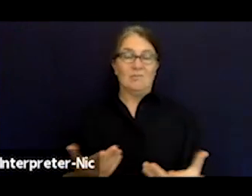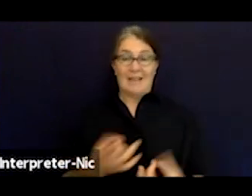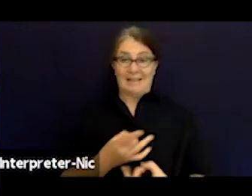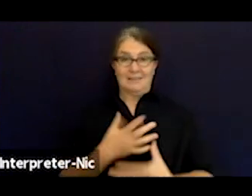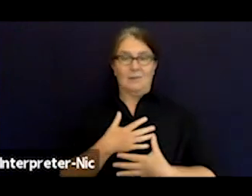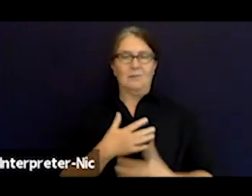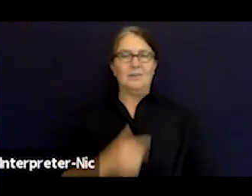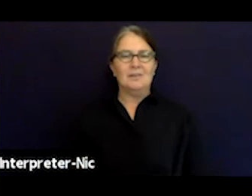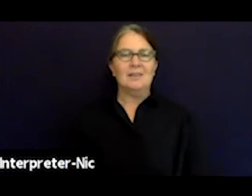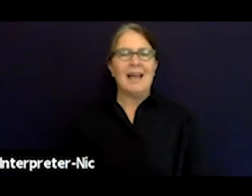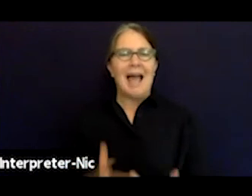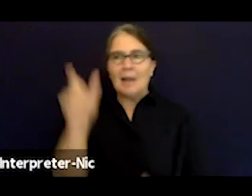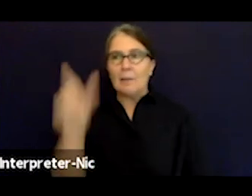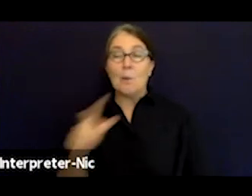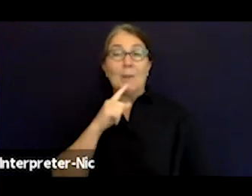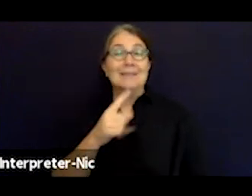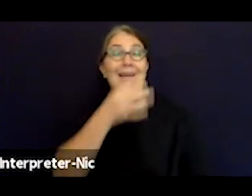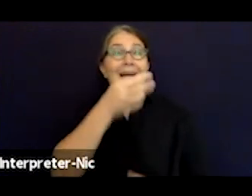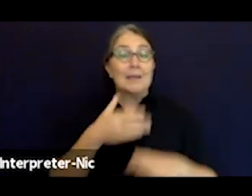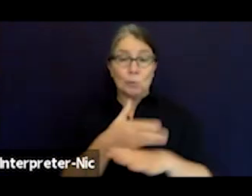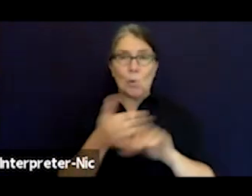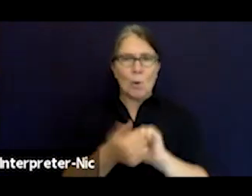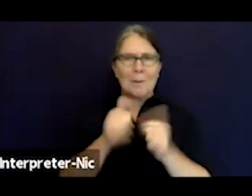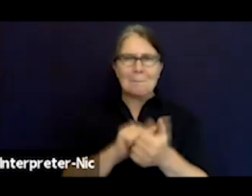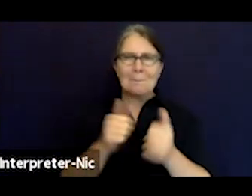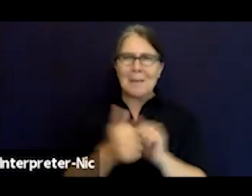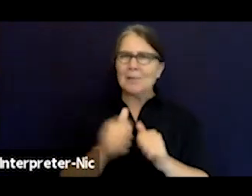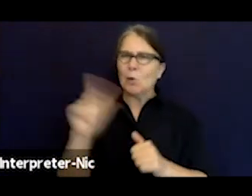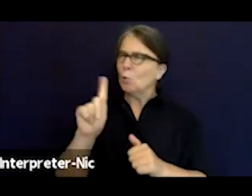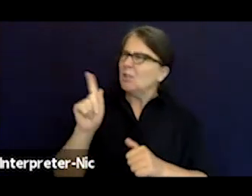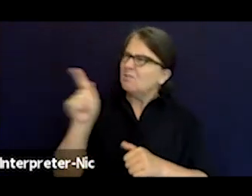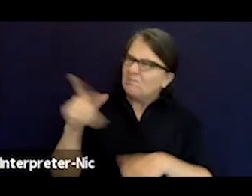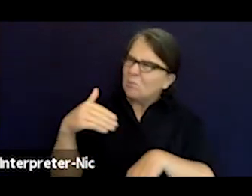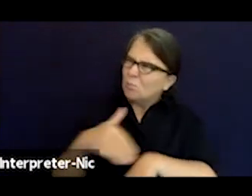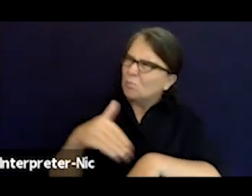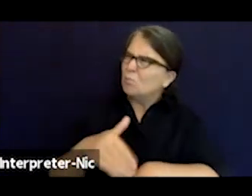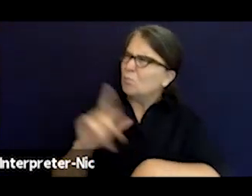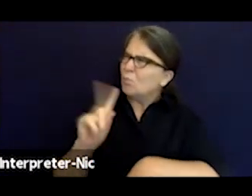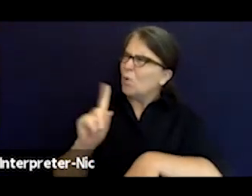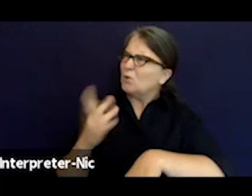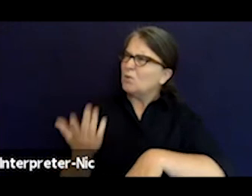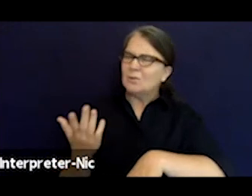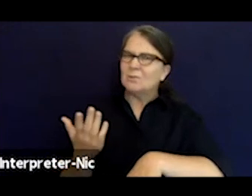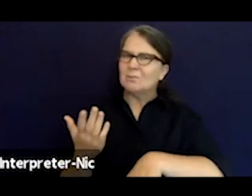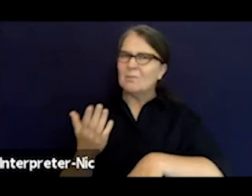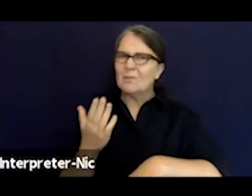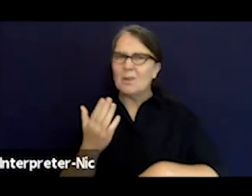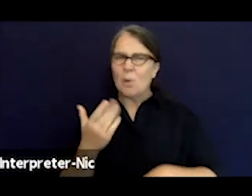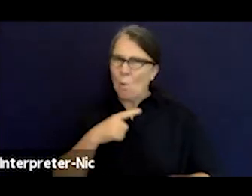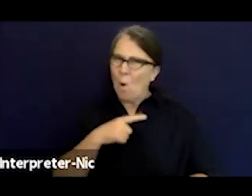away is ask colleagues what their pinch points are when delivering their courses.” Why do students